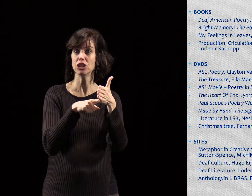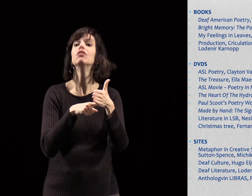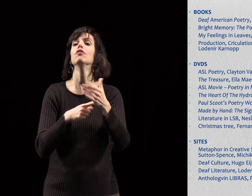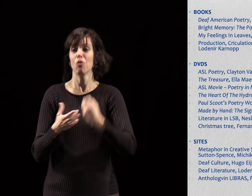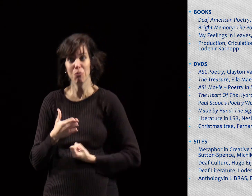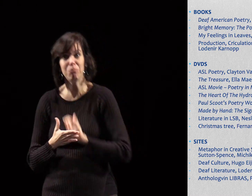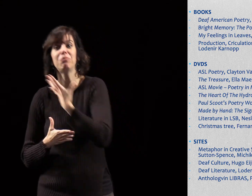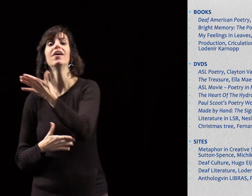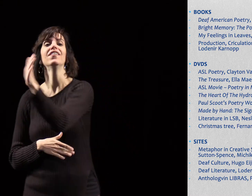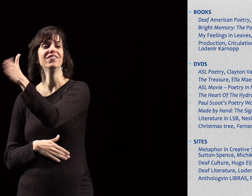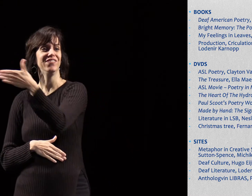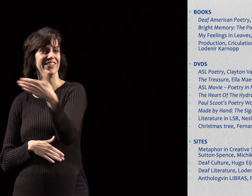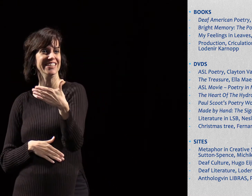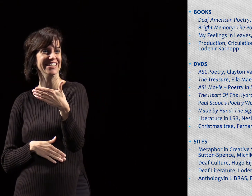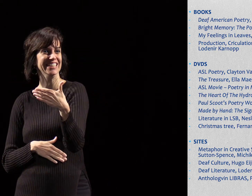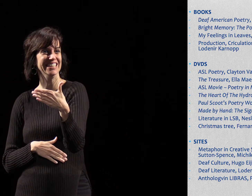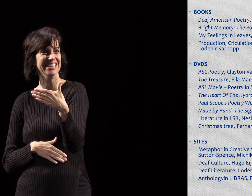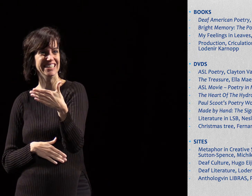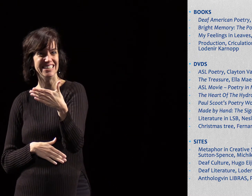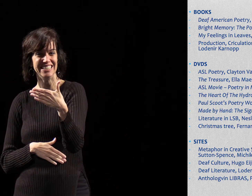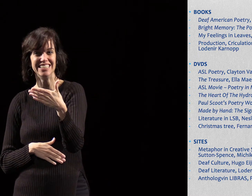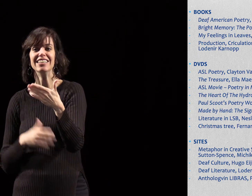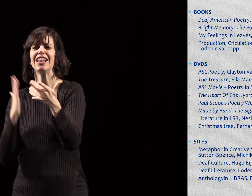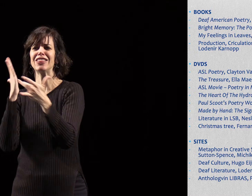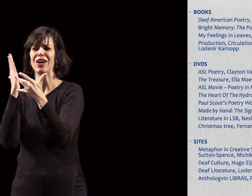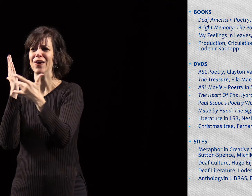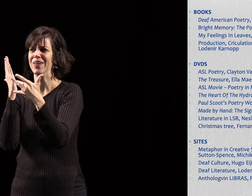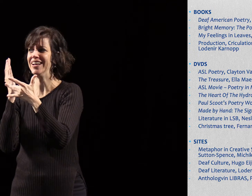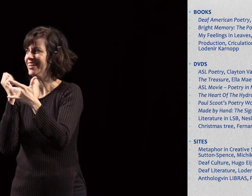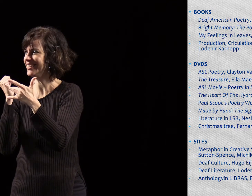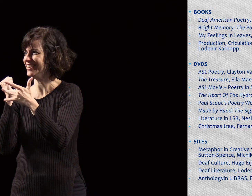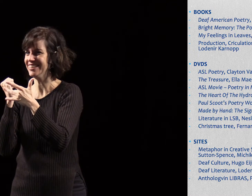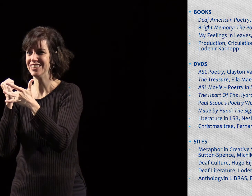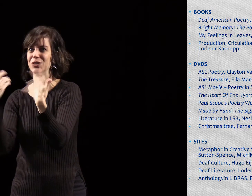So poetry is kind of like a fish technically, right?